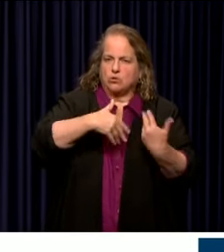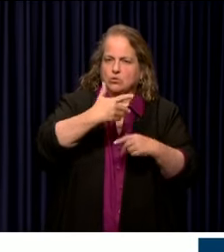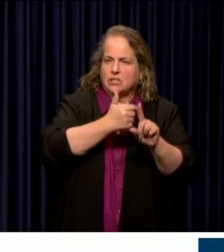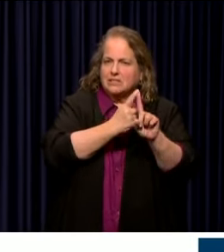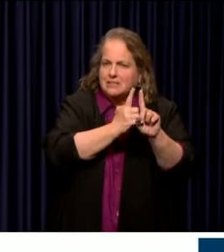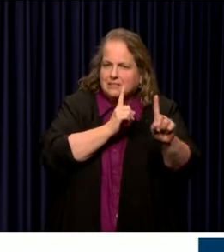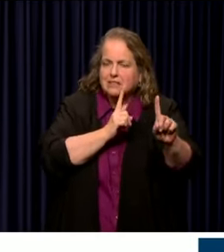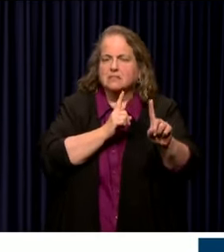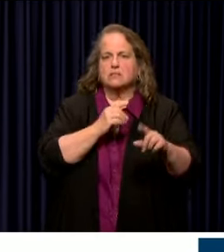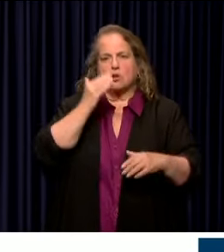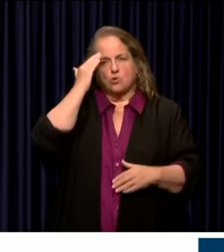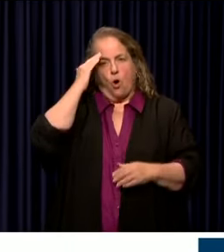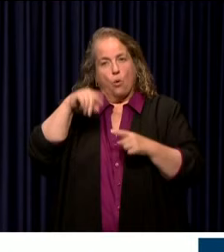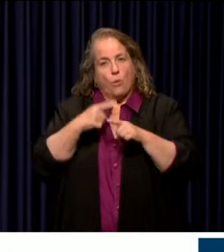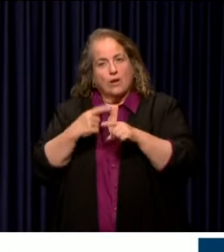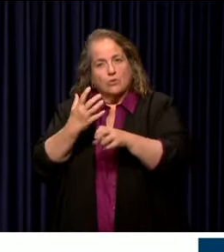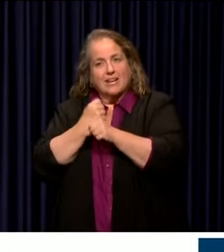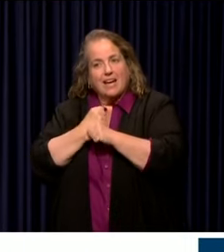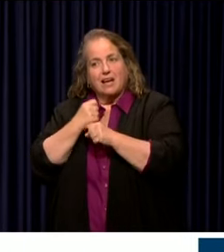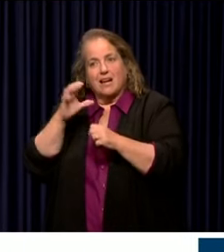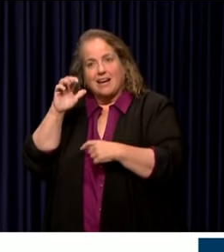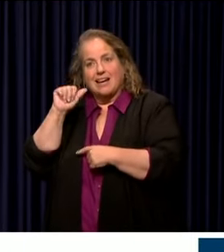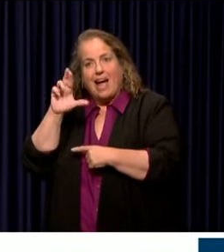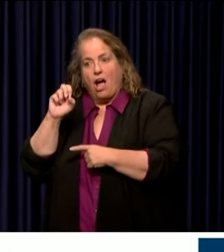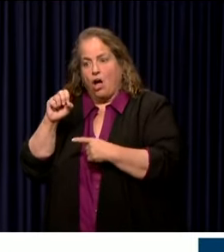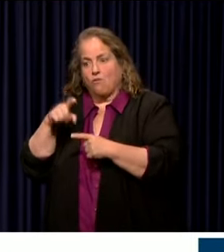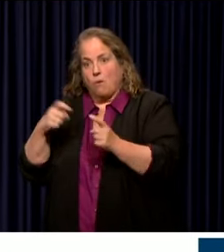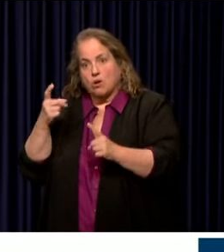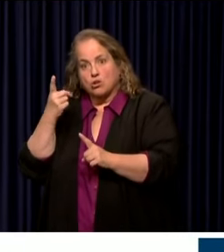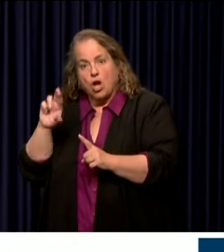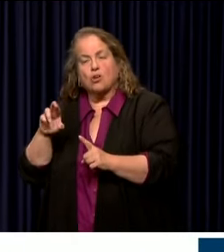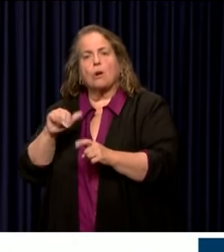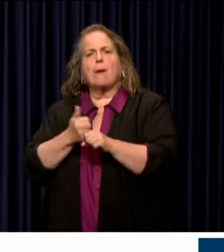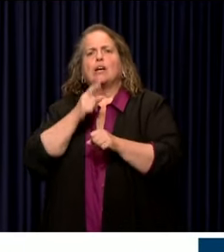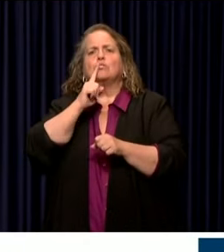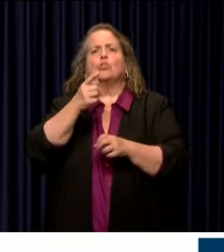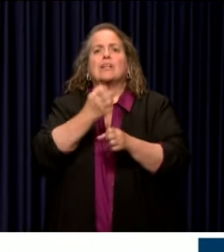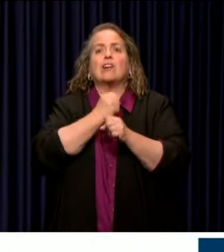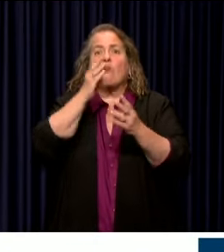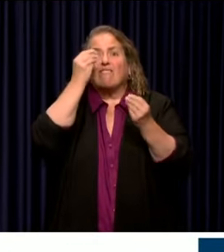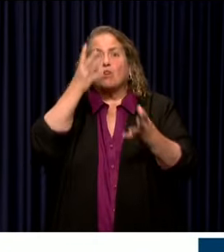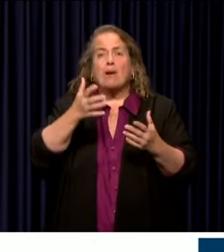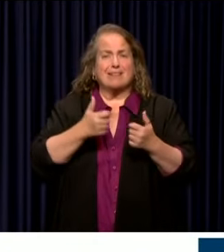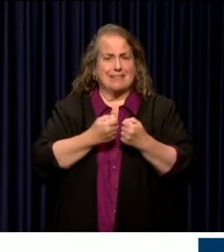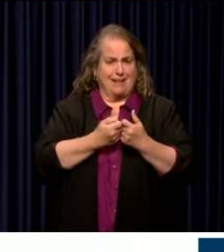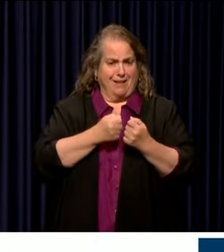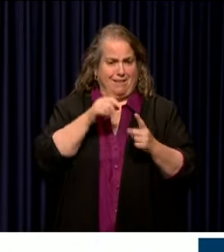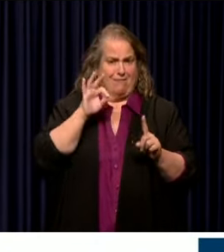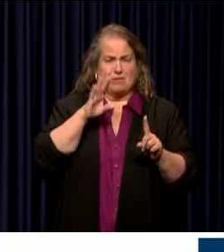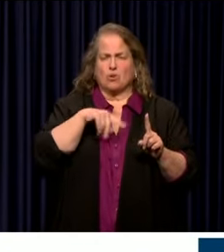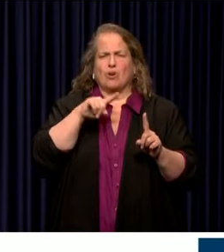PEOPLE'S POOR DECISIONS IMPACT US. FINALLY, REPORT NONCOMPLIANCE